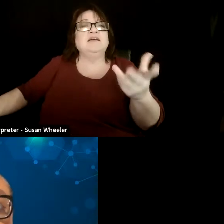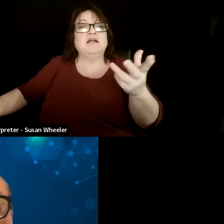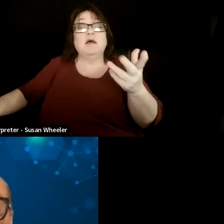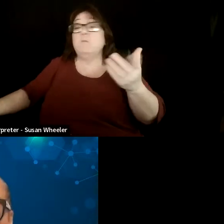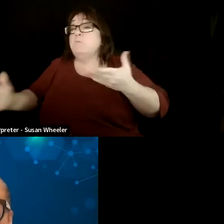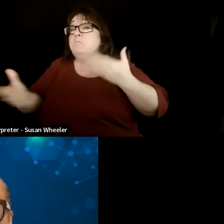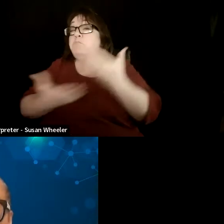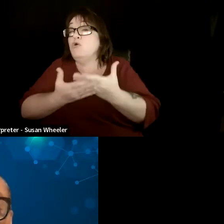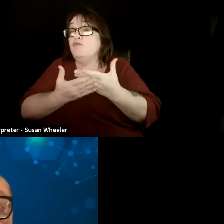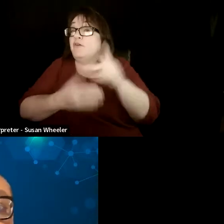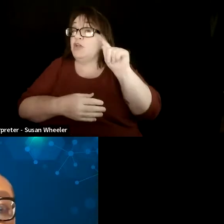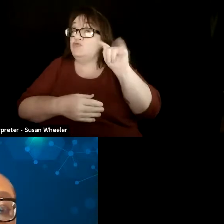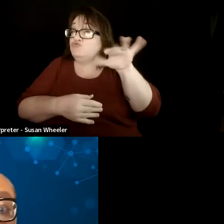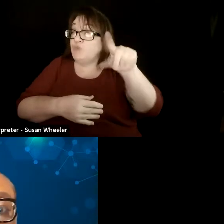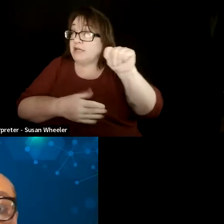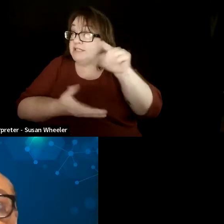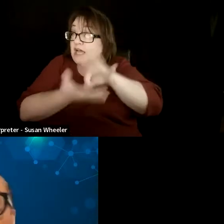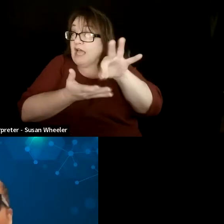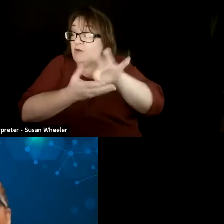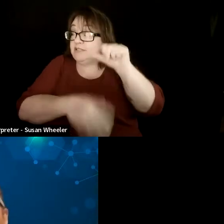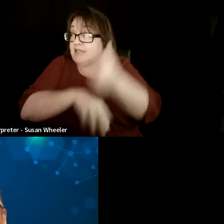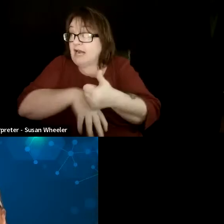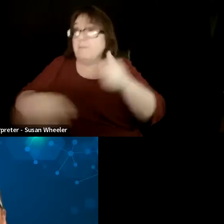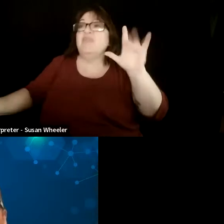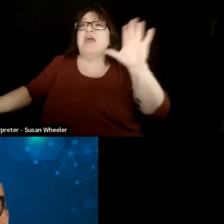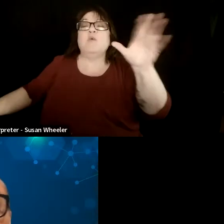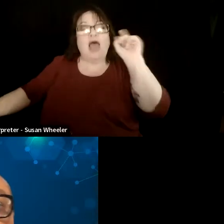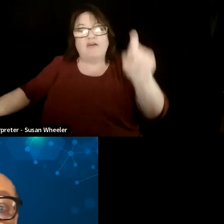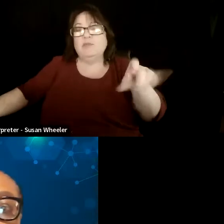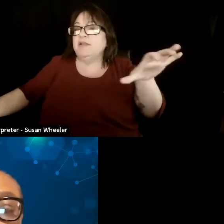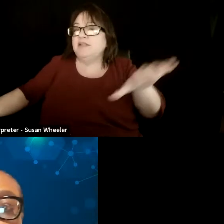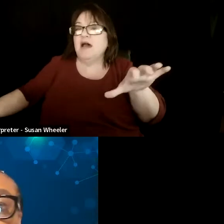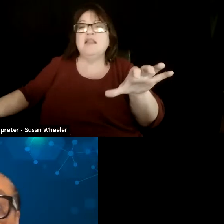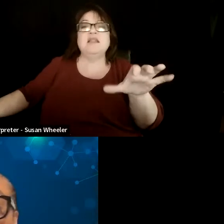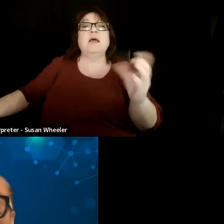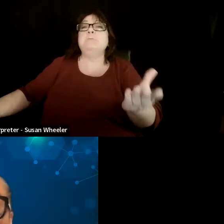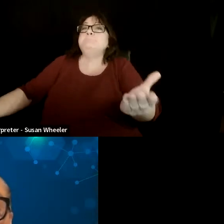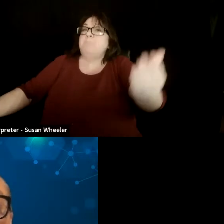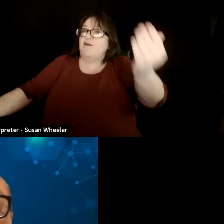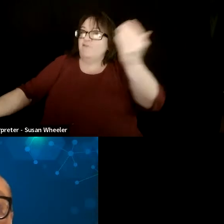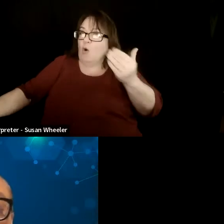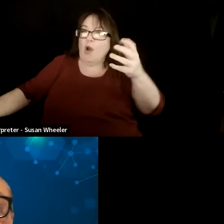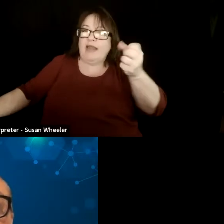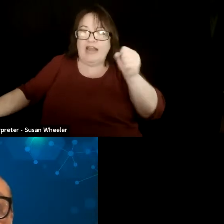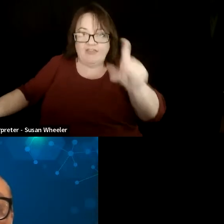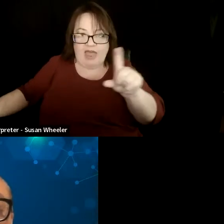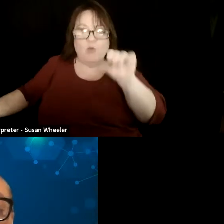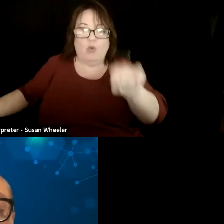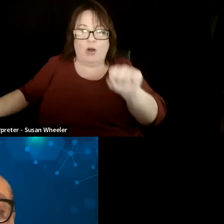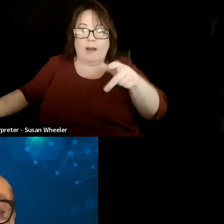of a trust account being set up and that will have to be done prior to receiving that work permit.